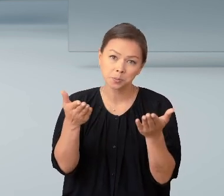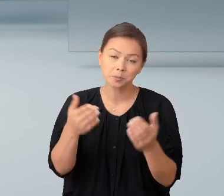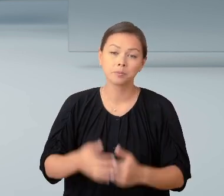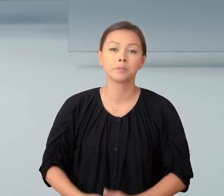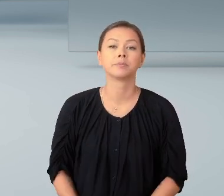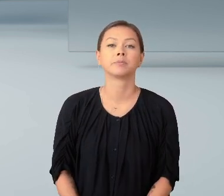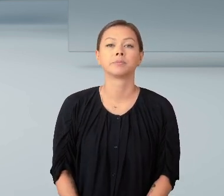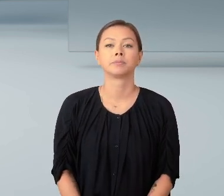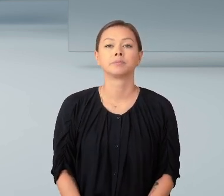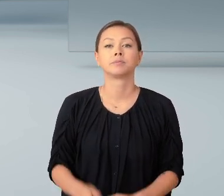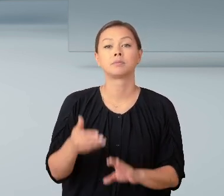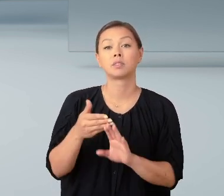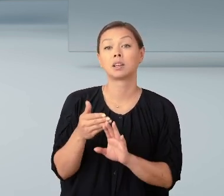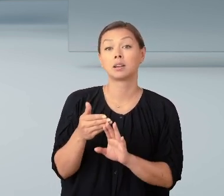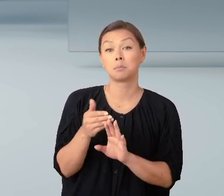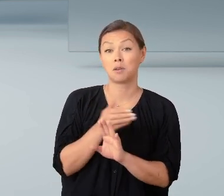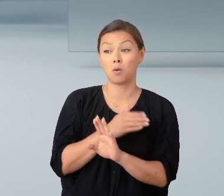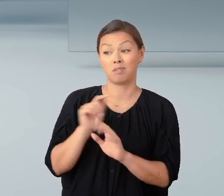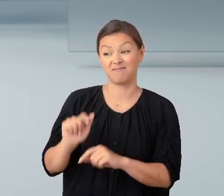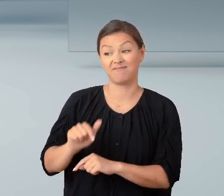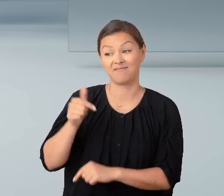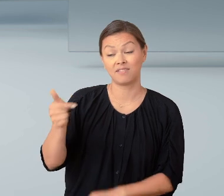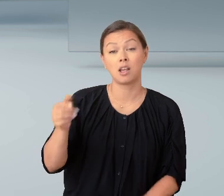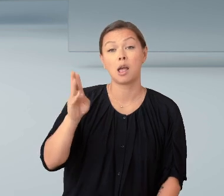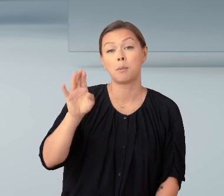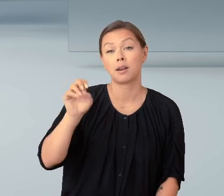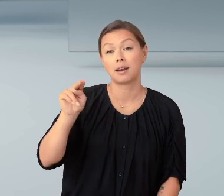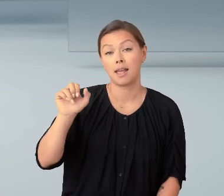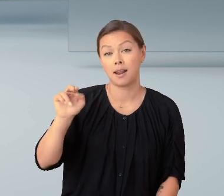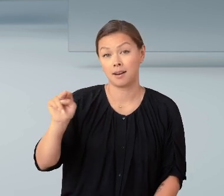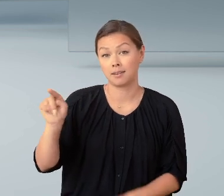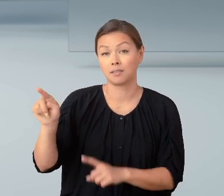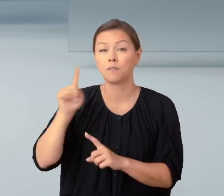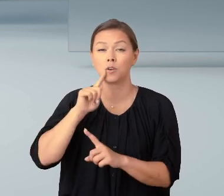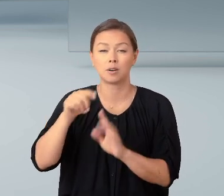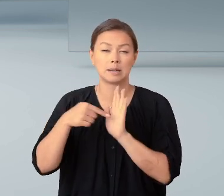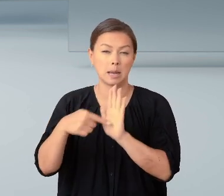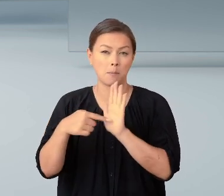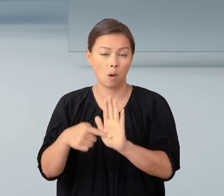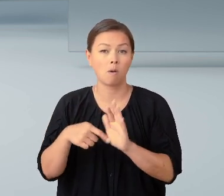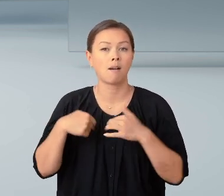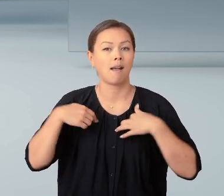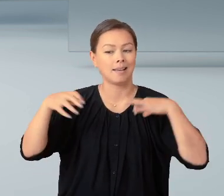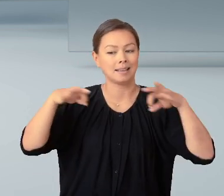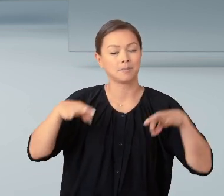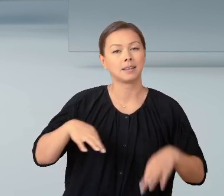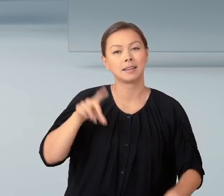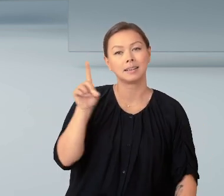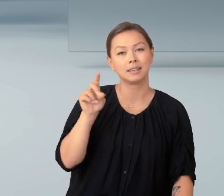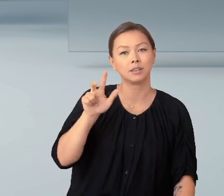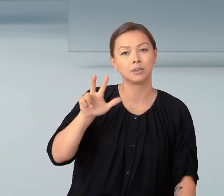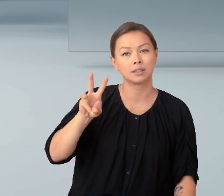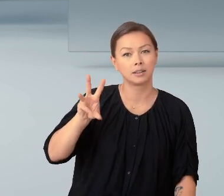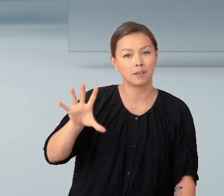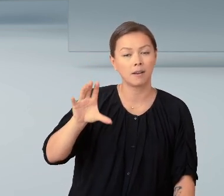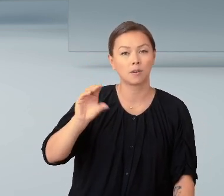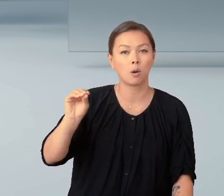Before we jump over the demo with Brennan, let's chat a little bit about Copilot and Dynamics 365 Business Central. Simplify the